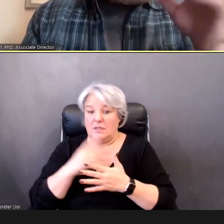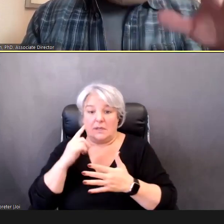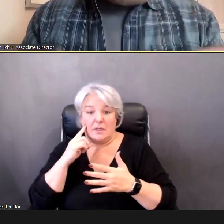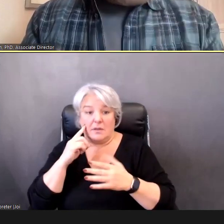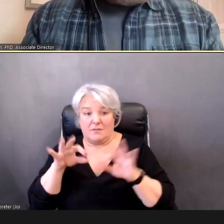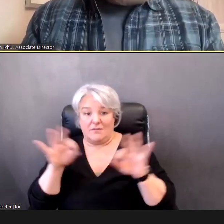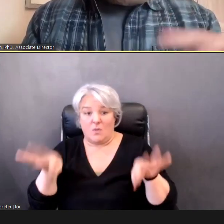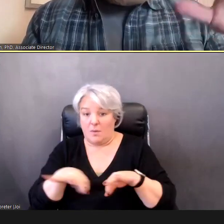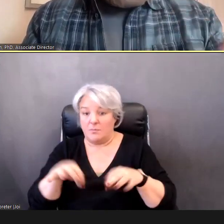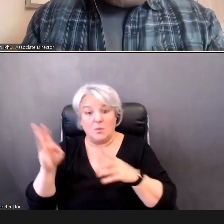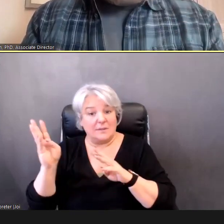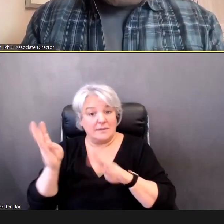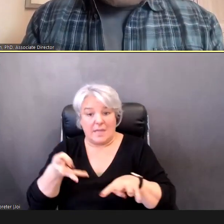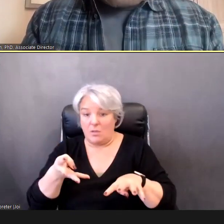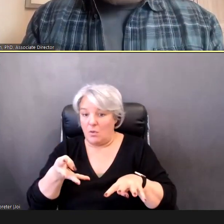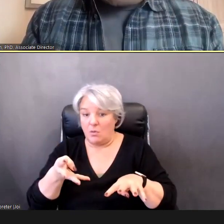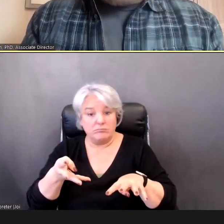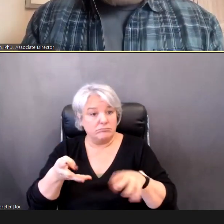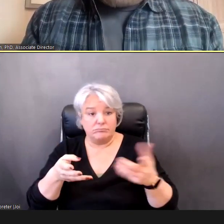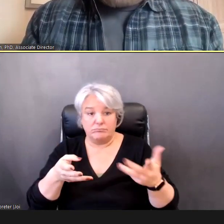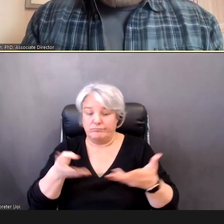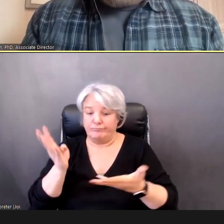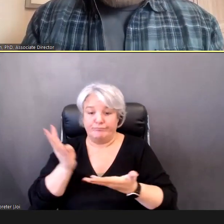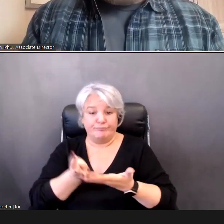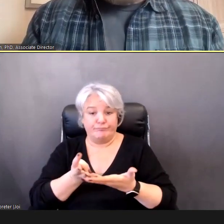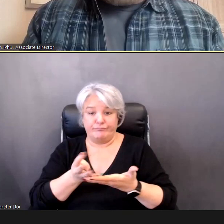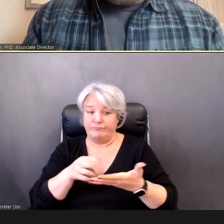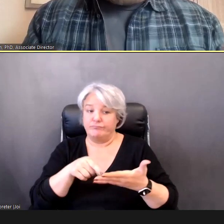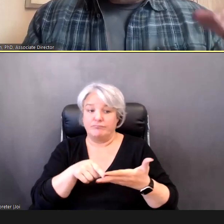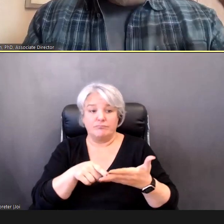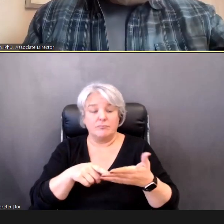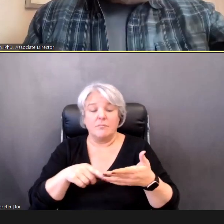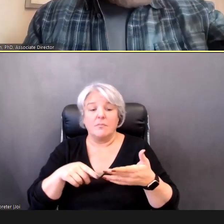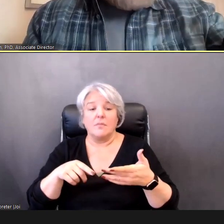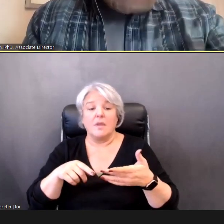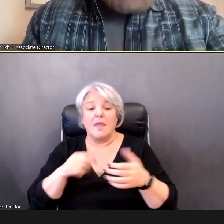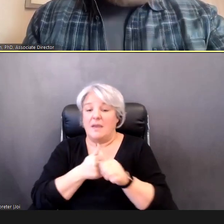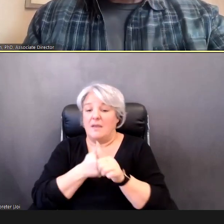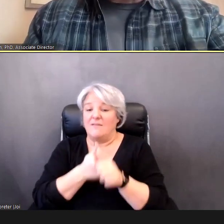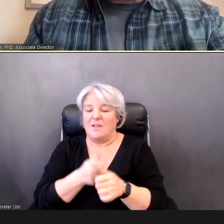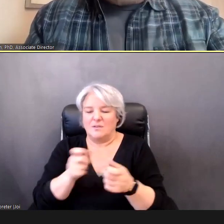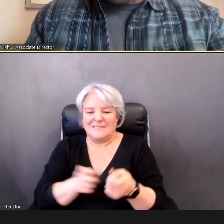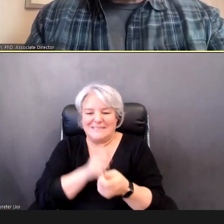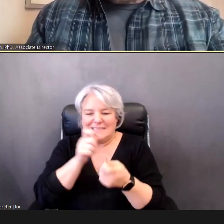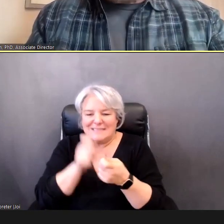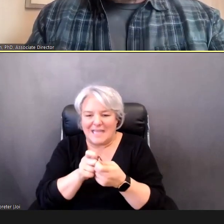download on our from our website um that